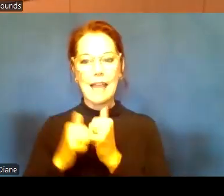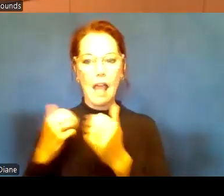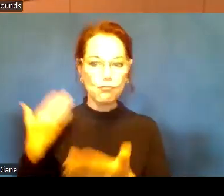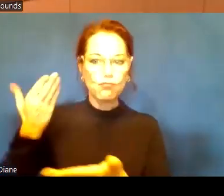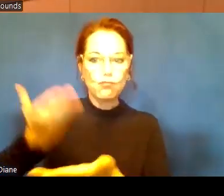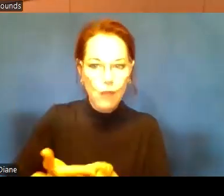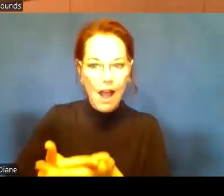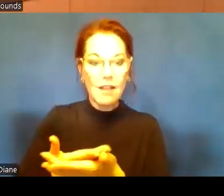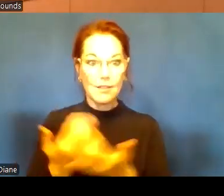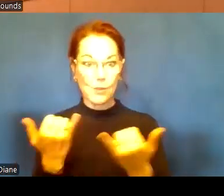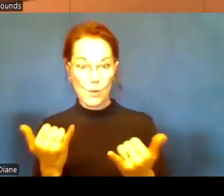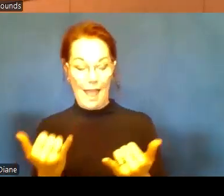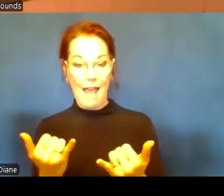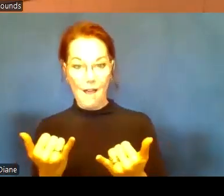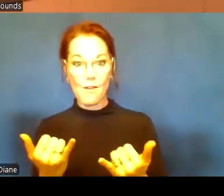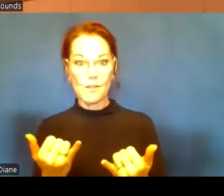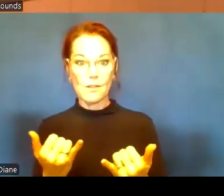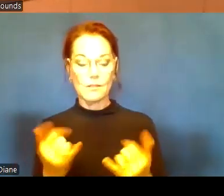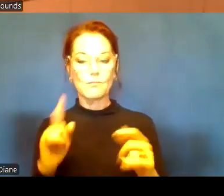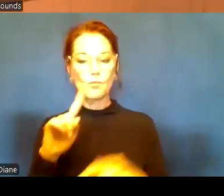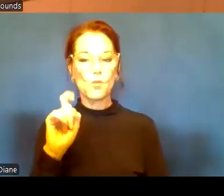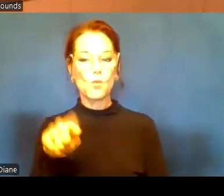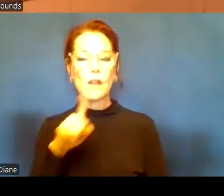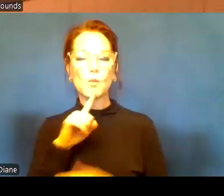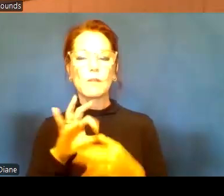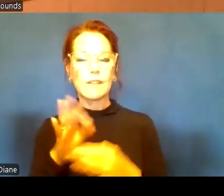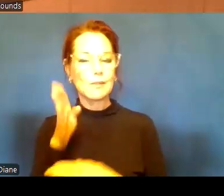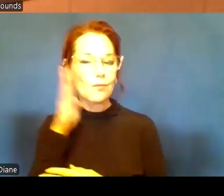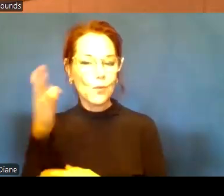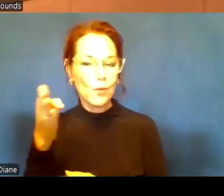forward now with the next few questions uh what is your vision for this group for the